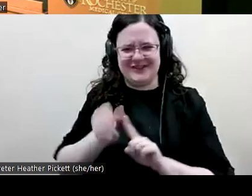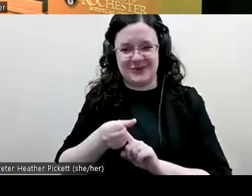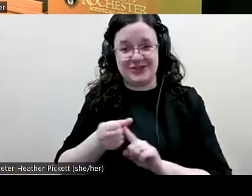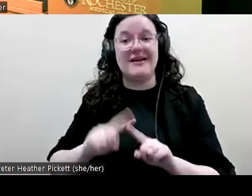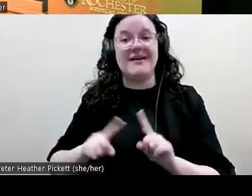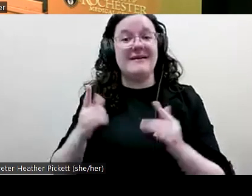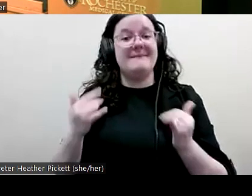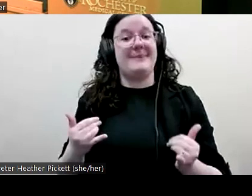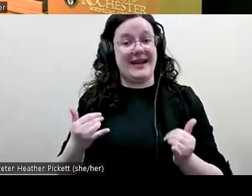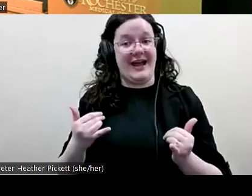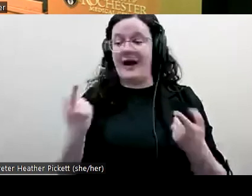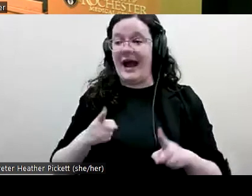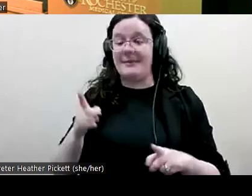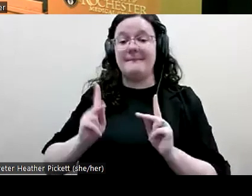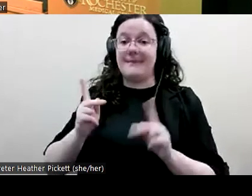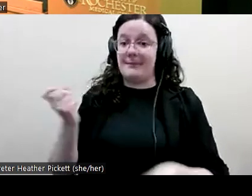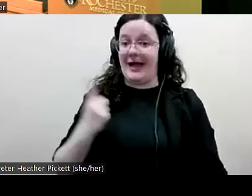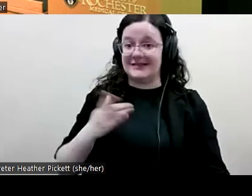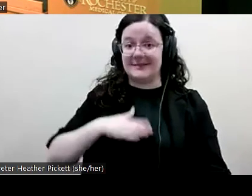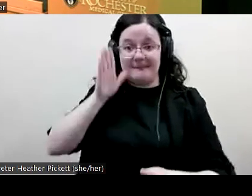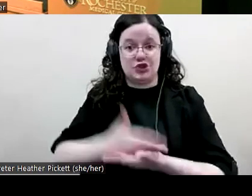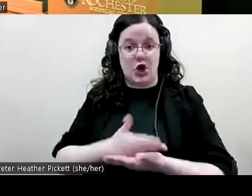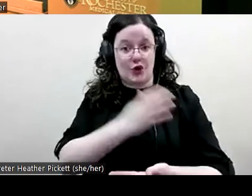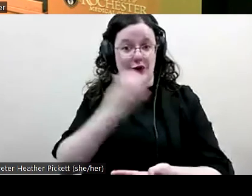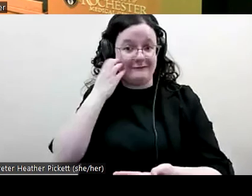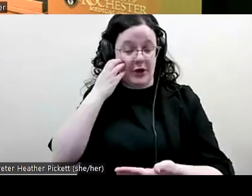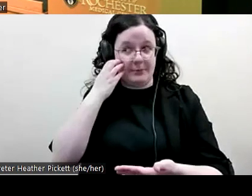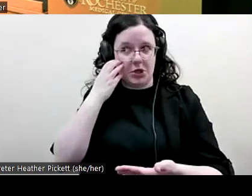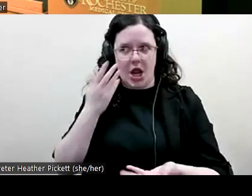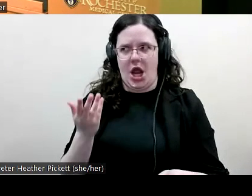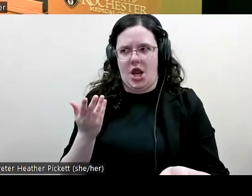daughter's cell phone number is I couldn't tell you because it's on my phone I just click her name